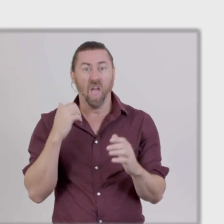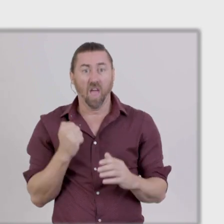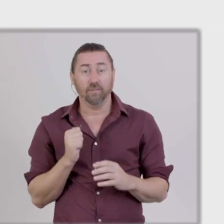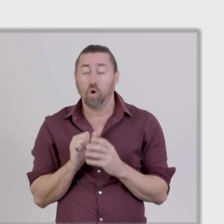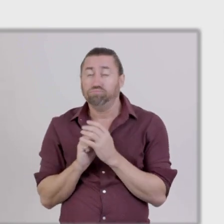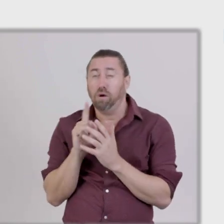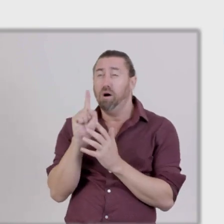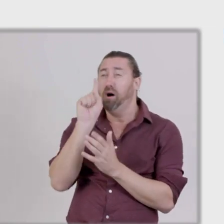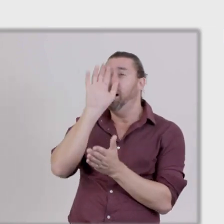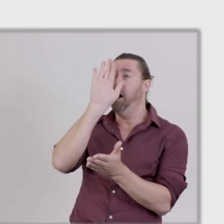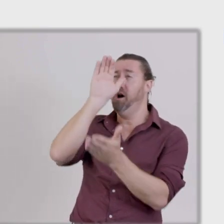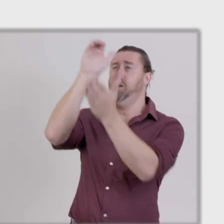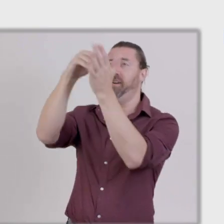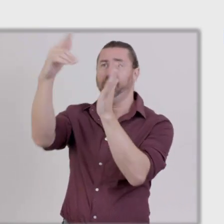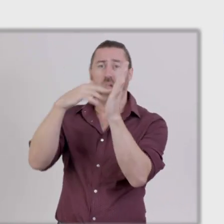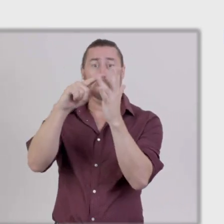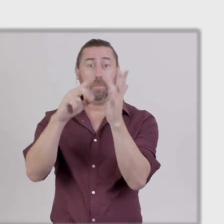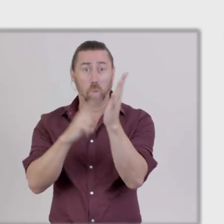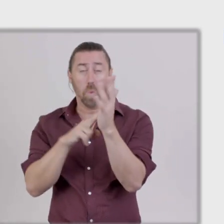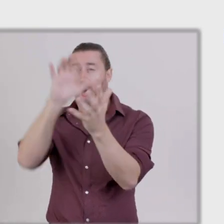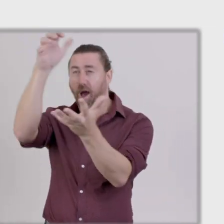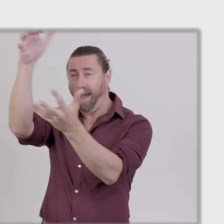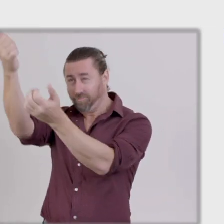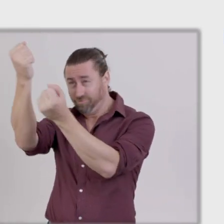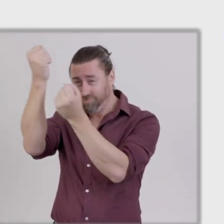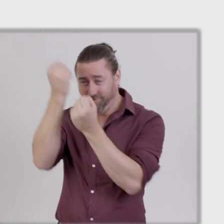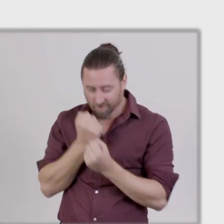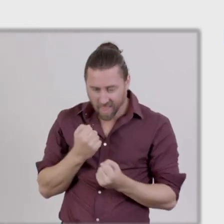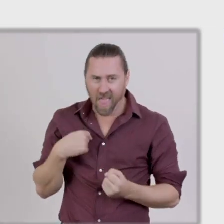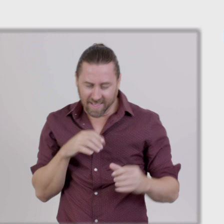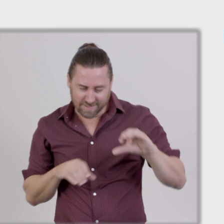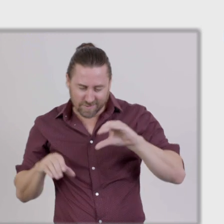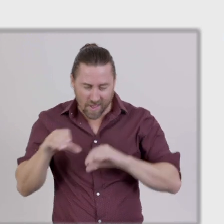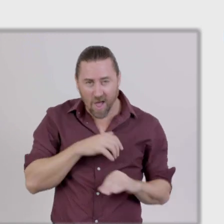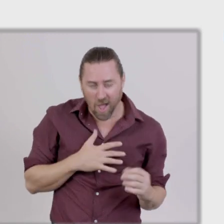Space missions have helped scientists to understand the moon because of experiments,